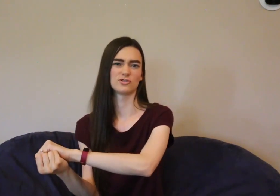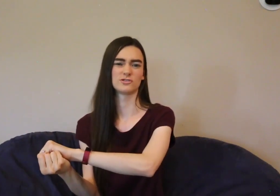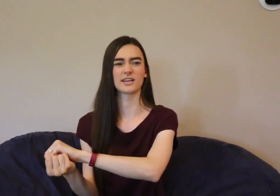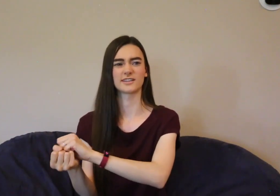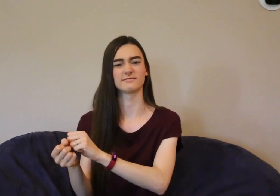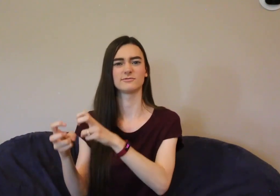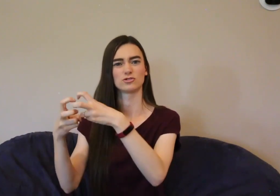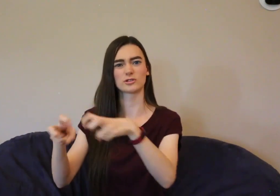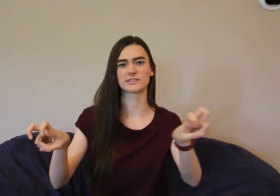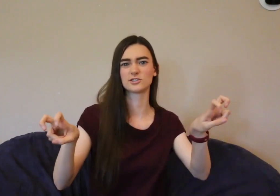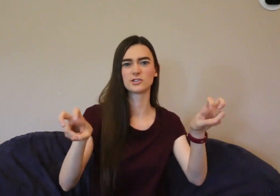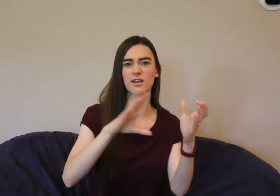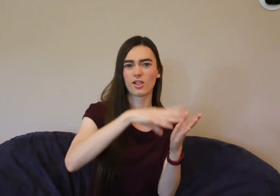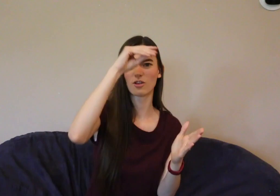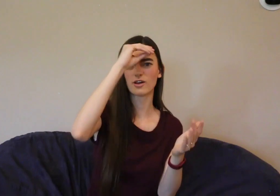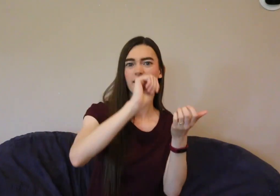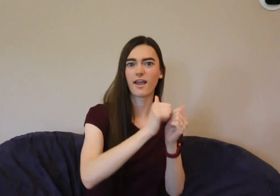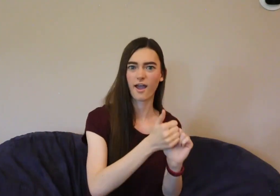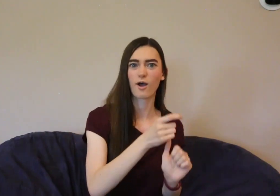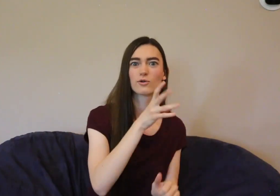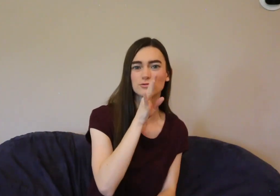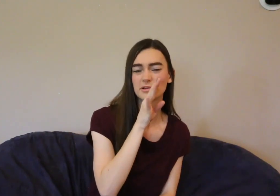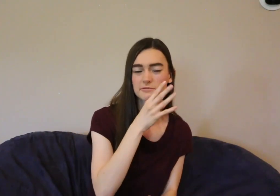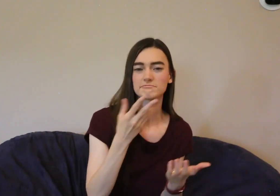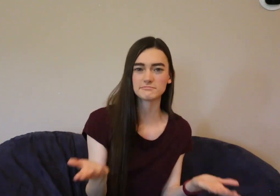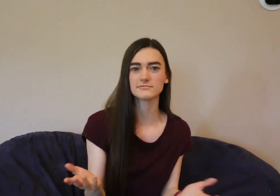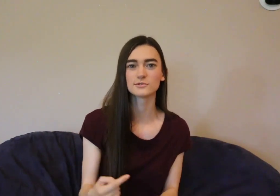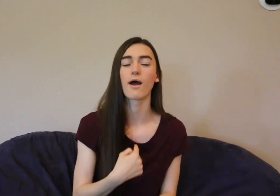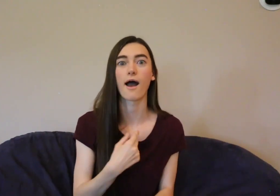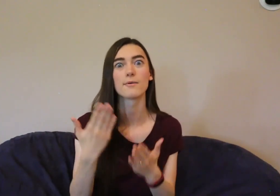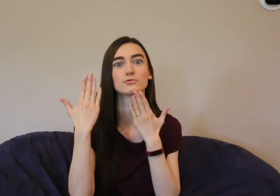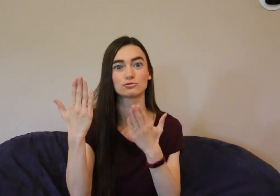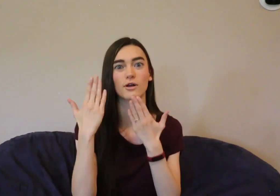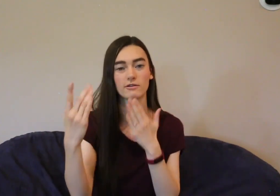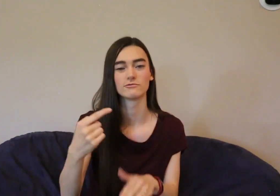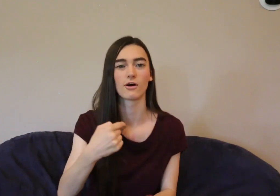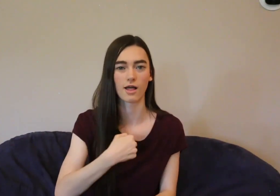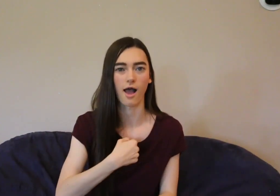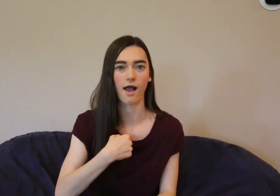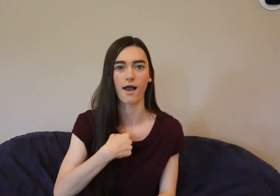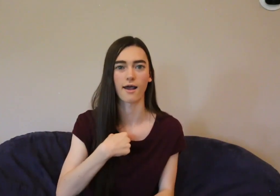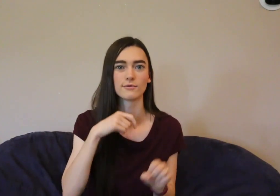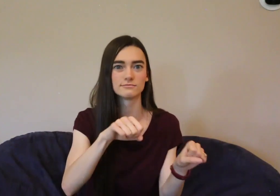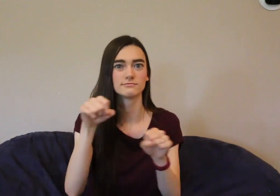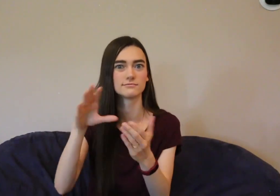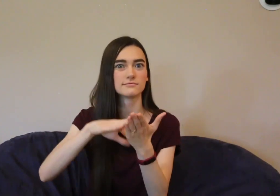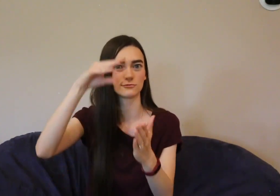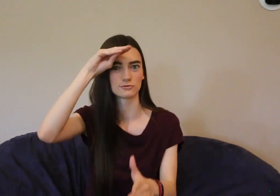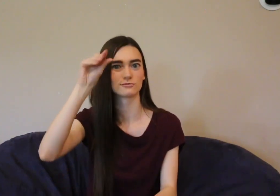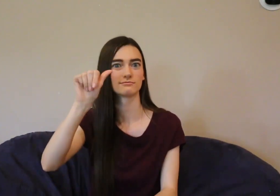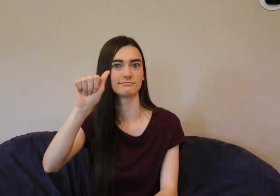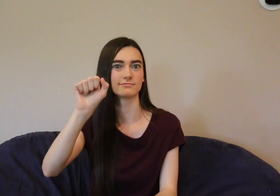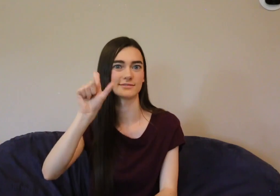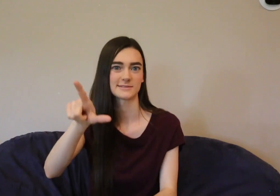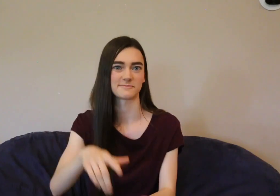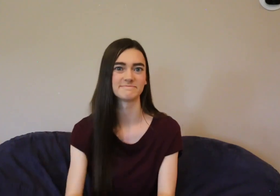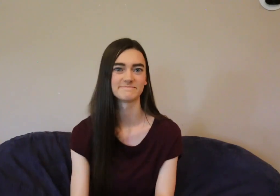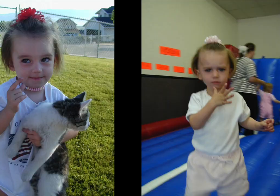That helped transition into learning how to speak. So, I am so grateful that I was able to learn ASL.